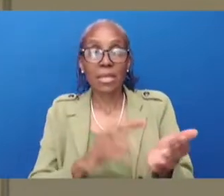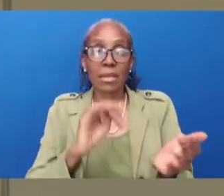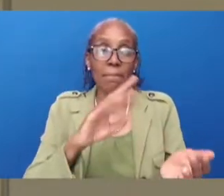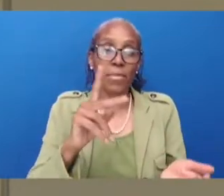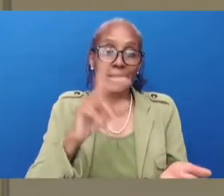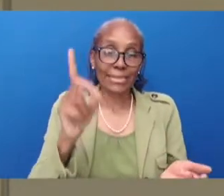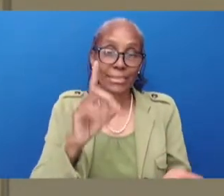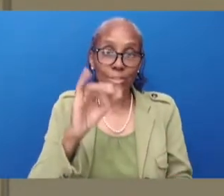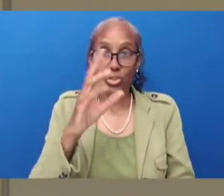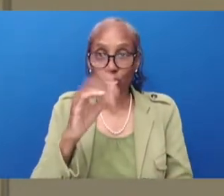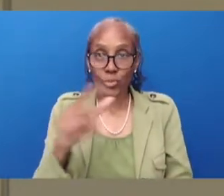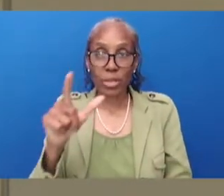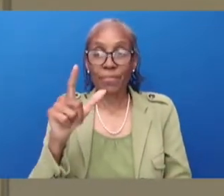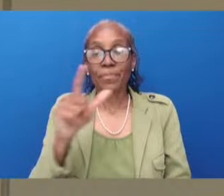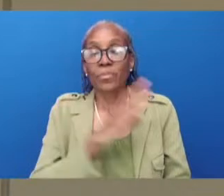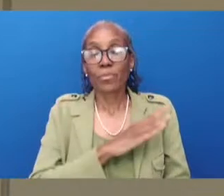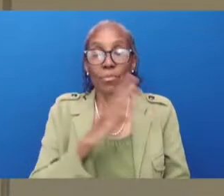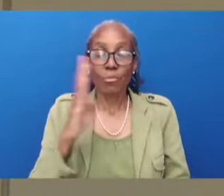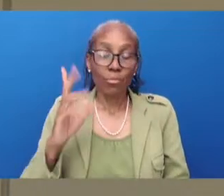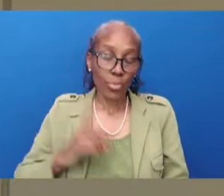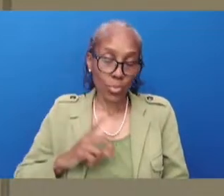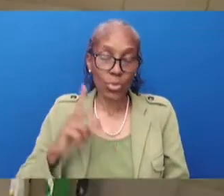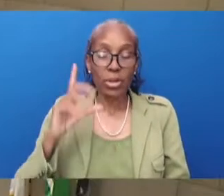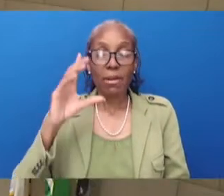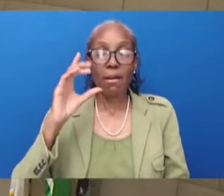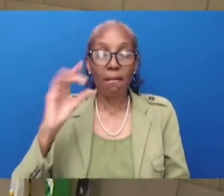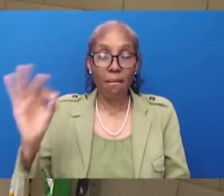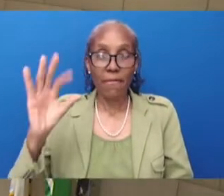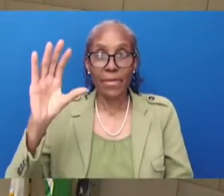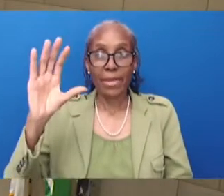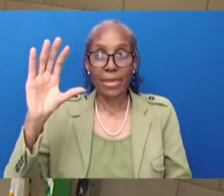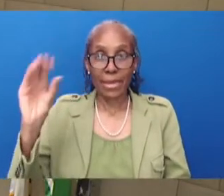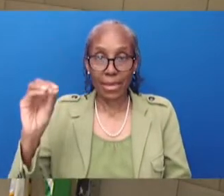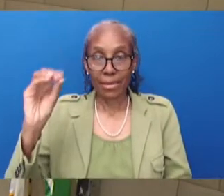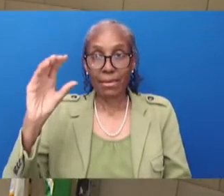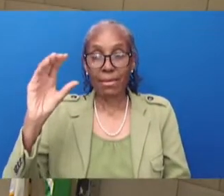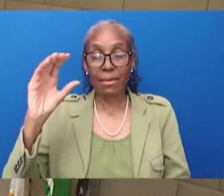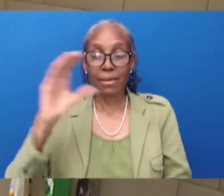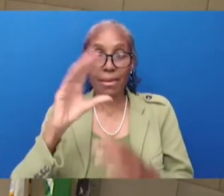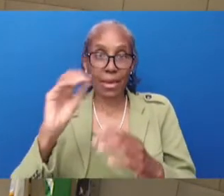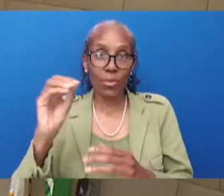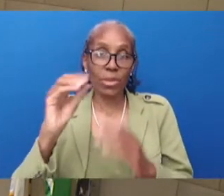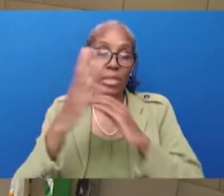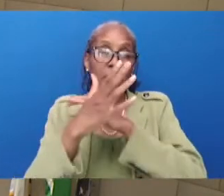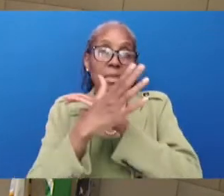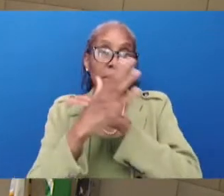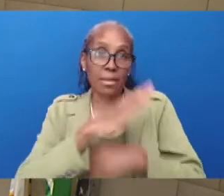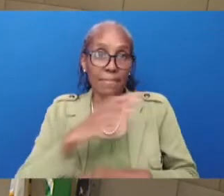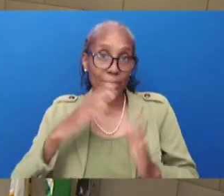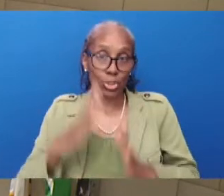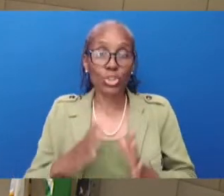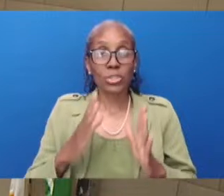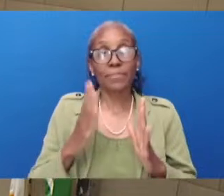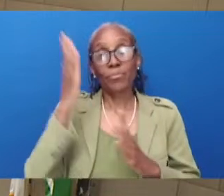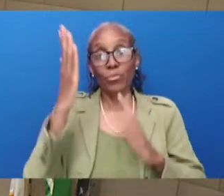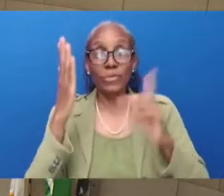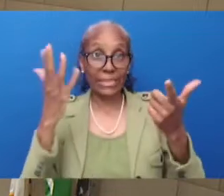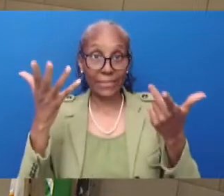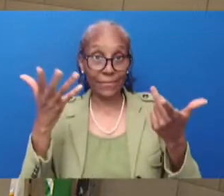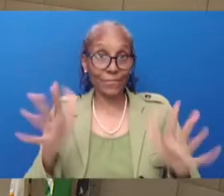THIS 6th DAY OF MAY 2025 SIGNED MARK G. JERRELL, CHAIR,